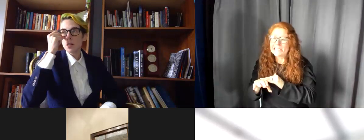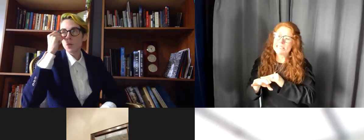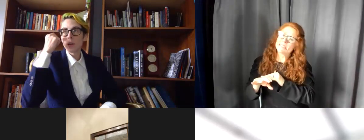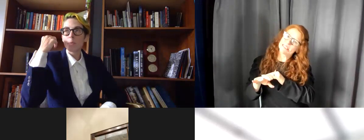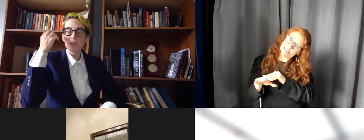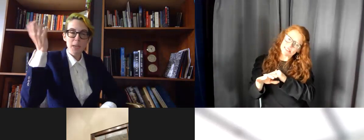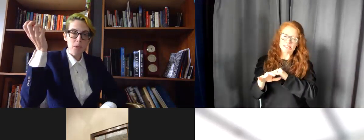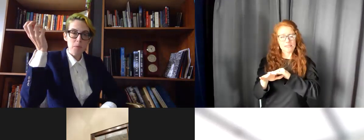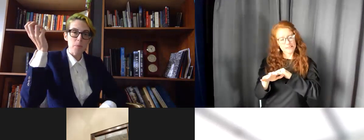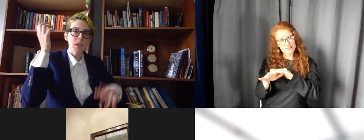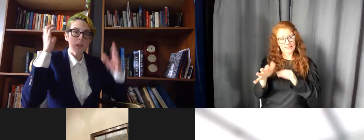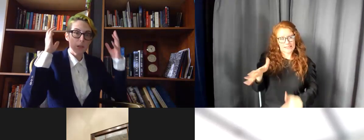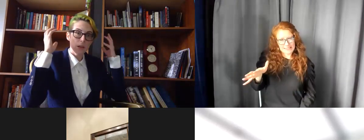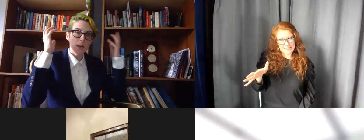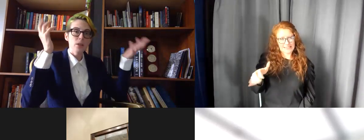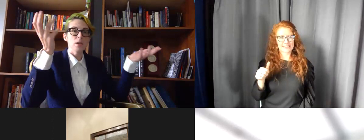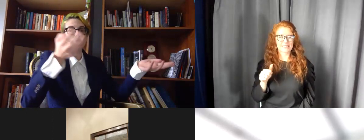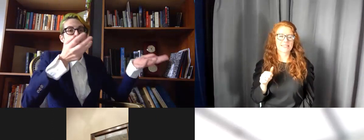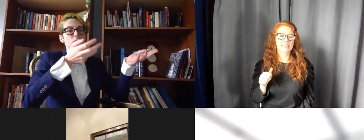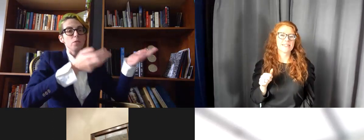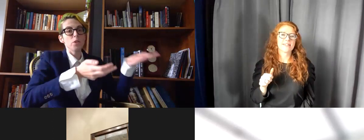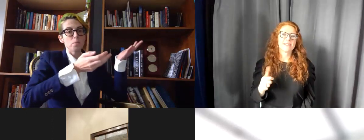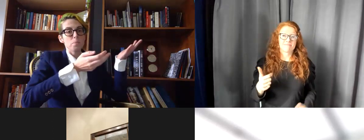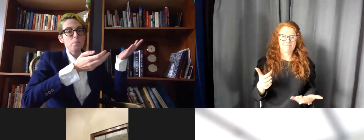Farrah Garland: When I bring this up to people like Farrah Garland: you know your